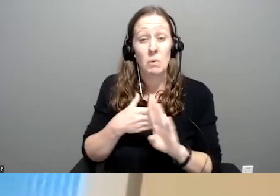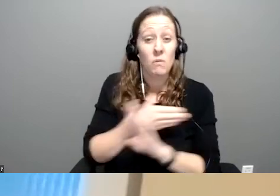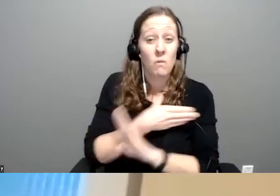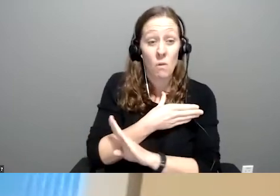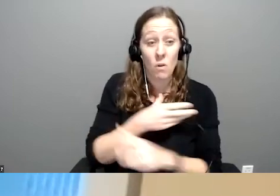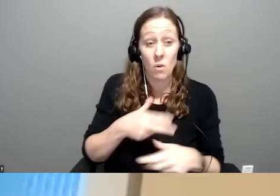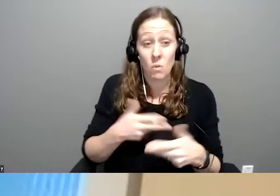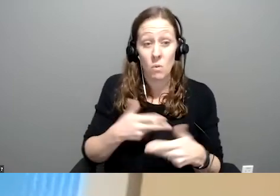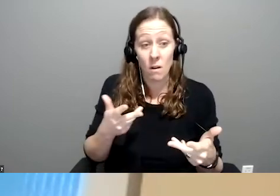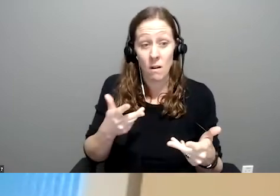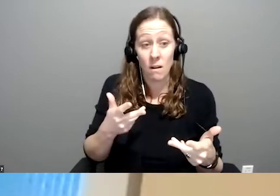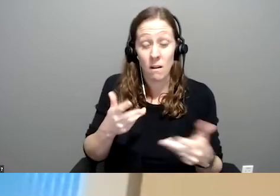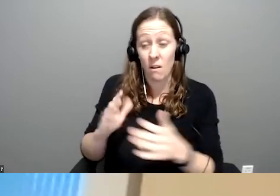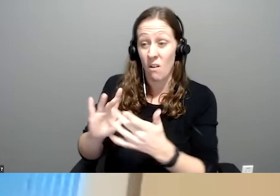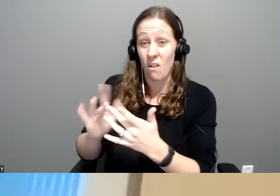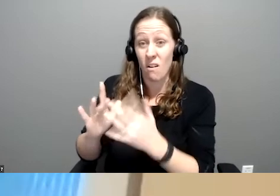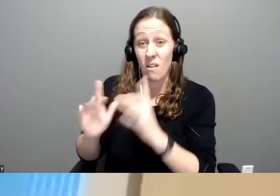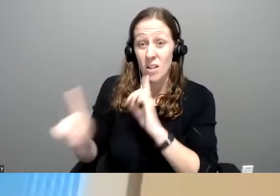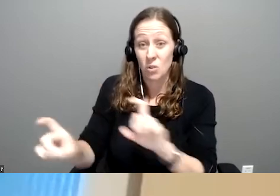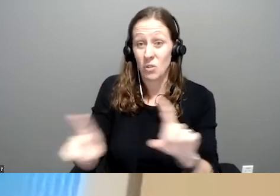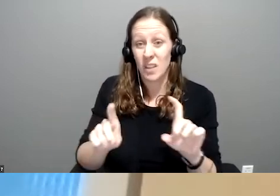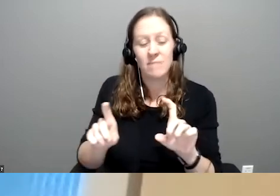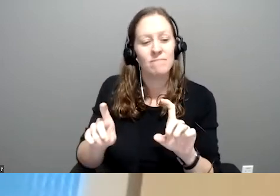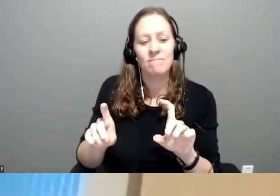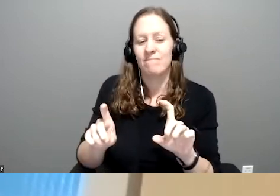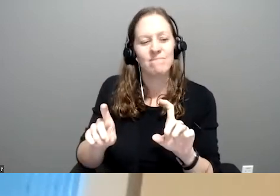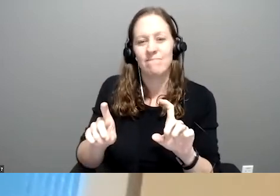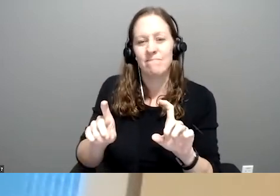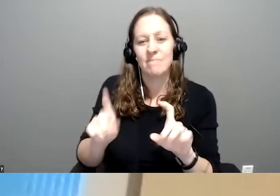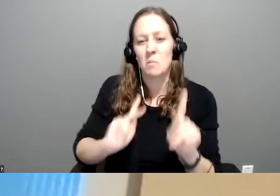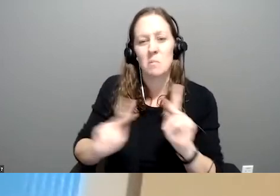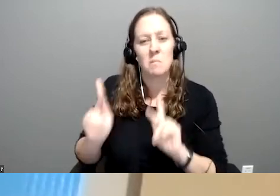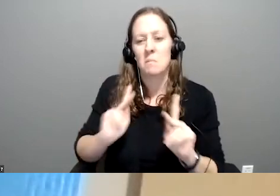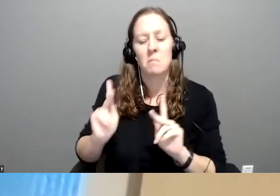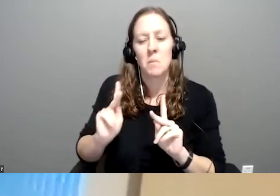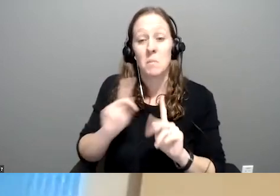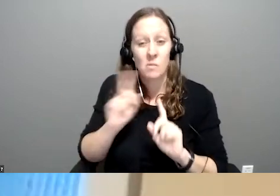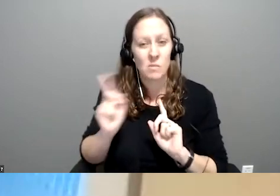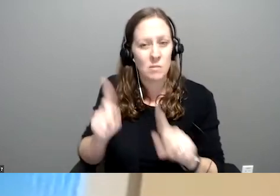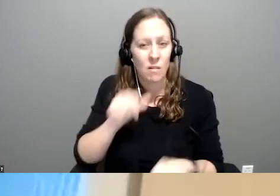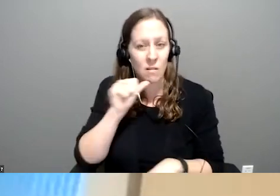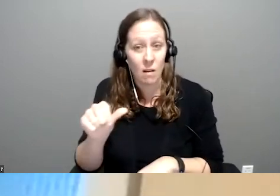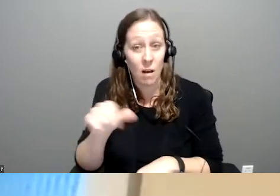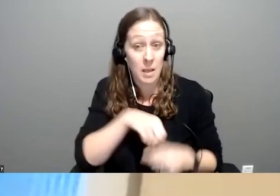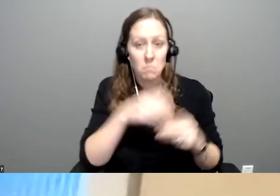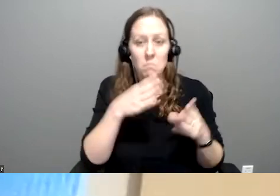that surveys online are not always responded to. So in terms of the highlights,